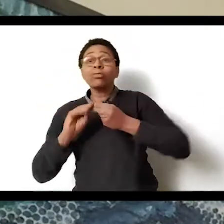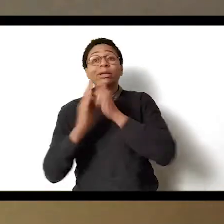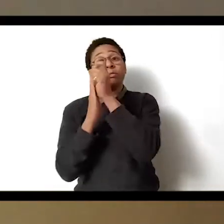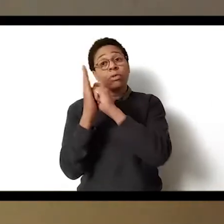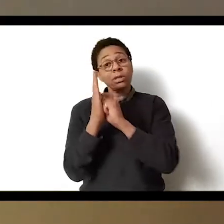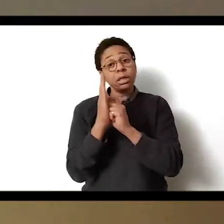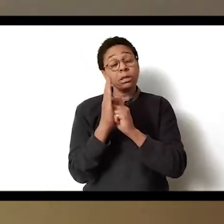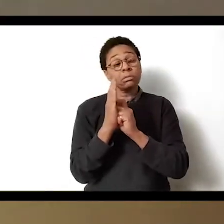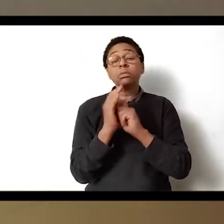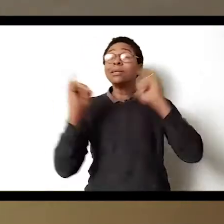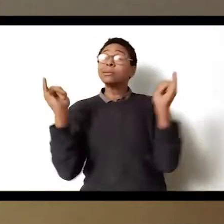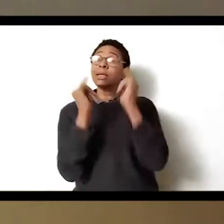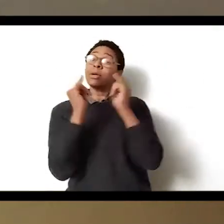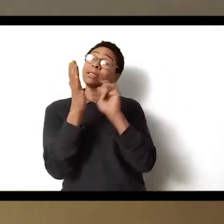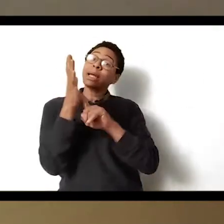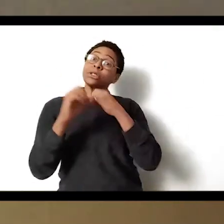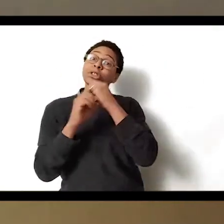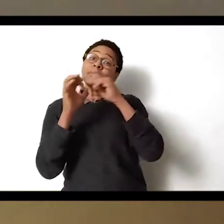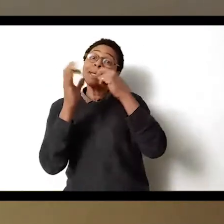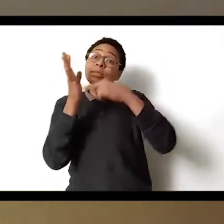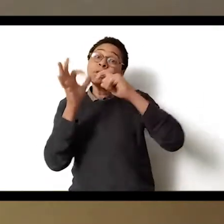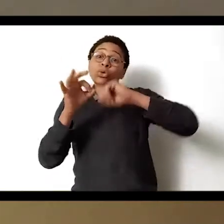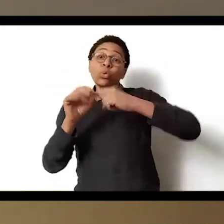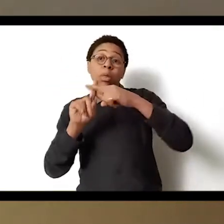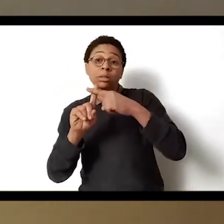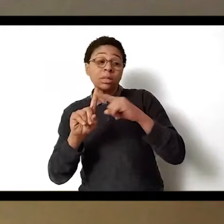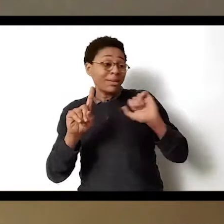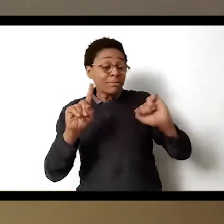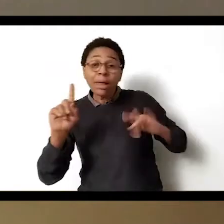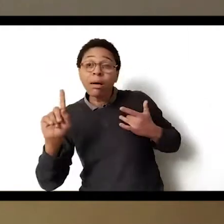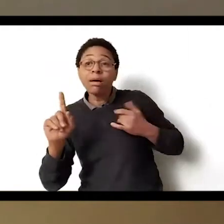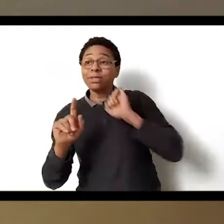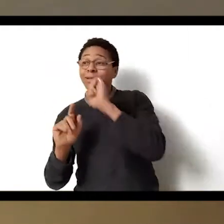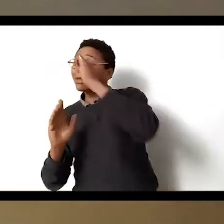Celebrating LGBTQ+ people’s lives and experiences